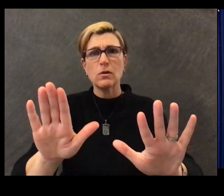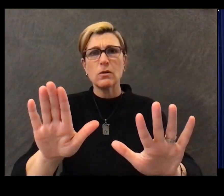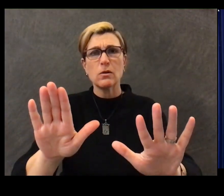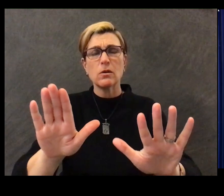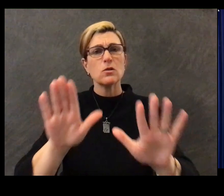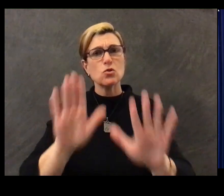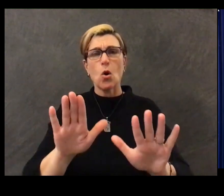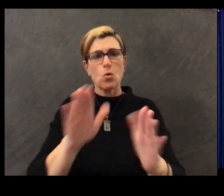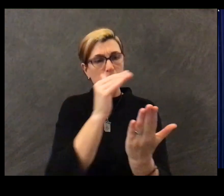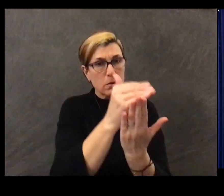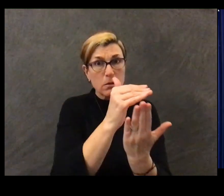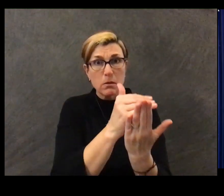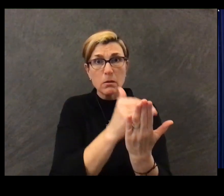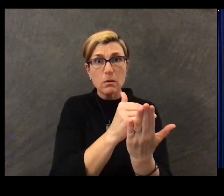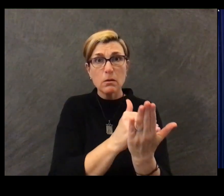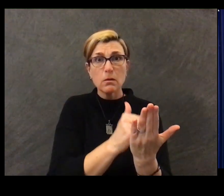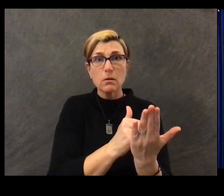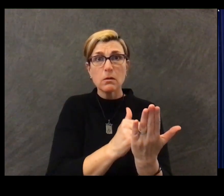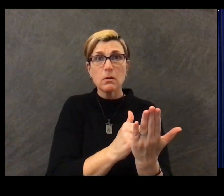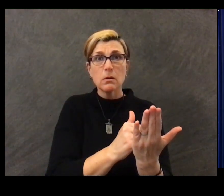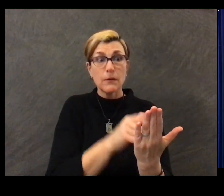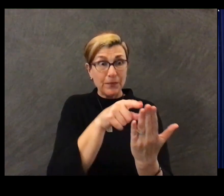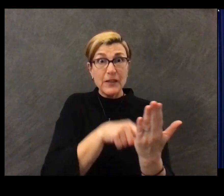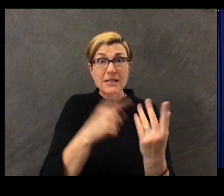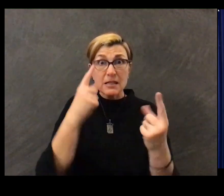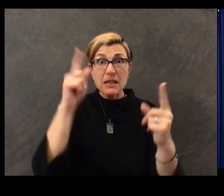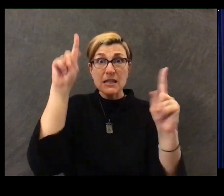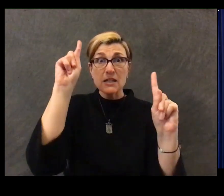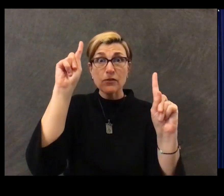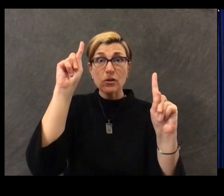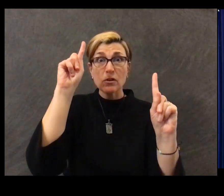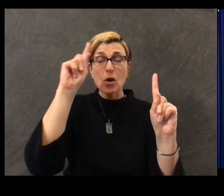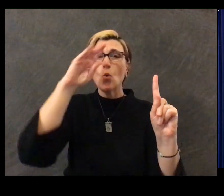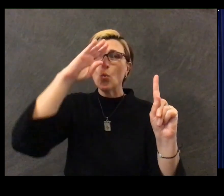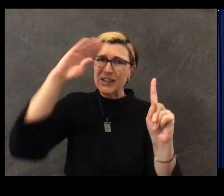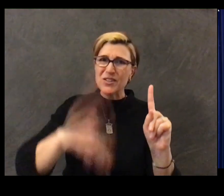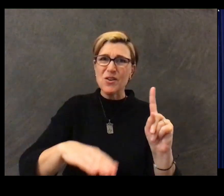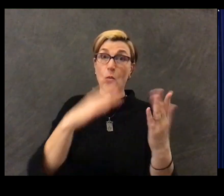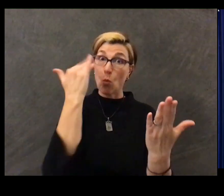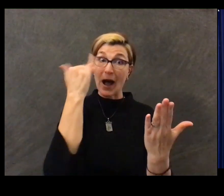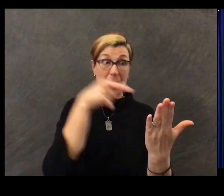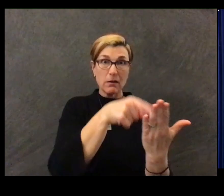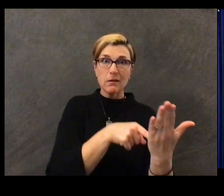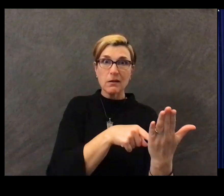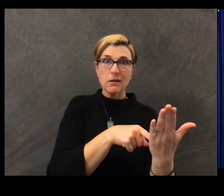a successful formula the problem is if we don't do that there is a likelihood